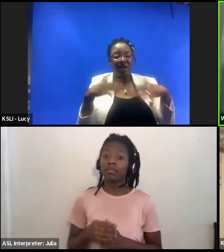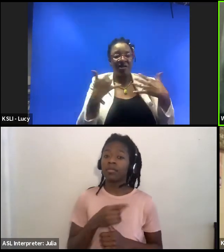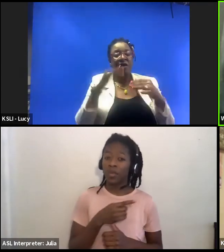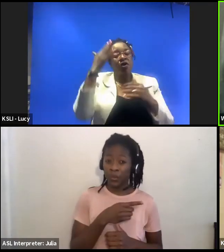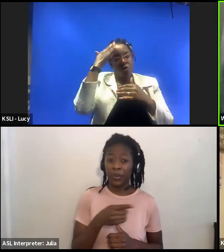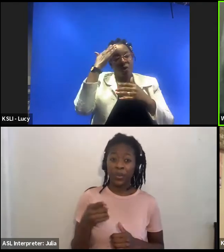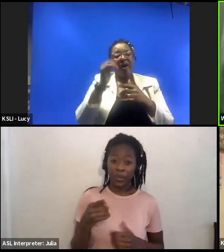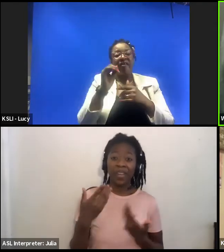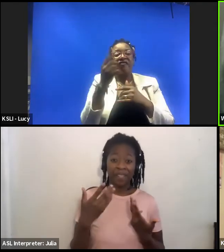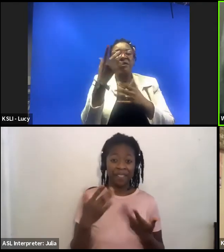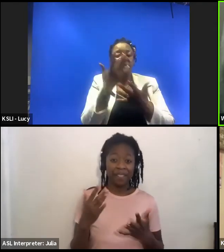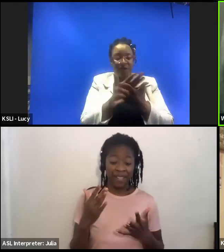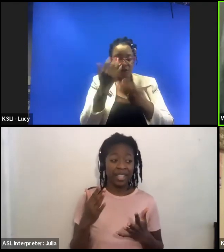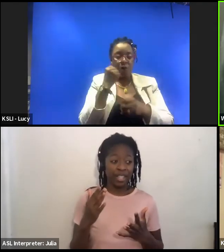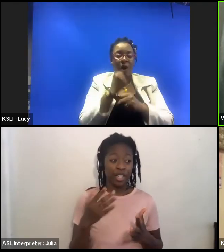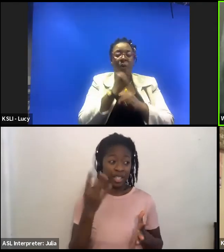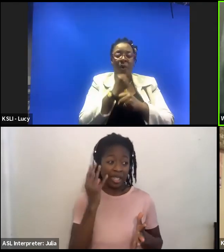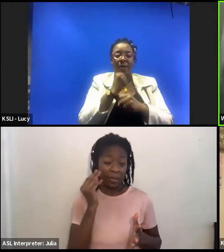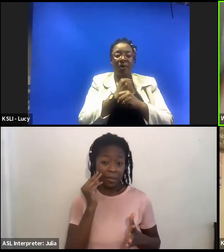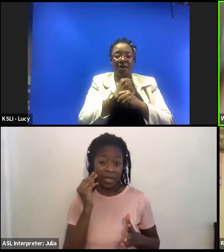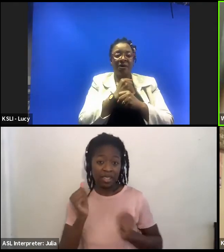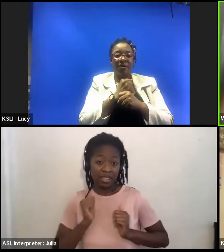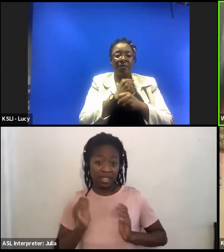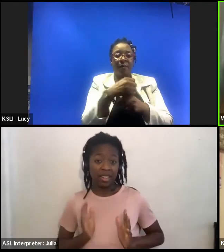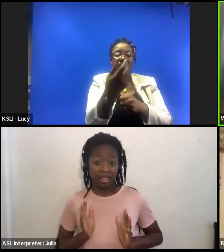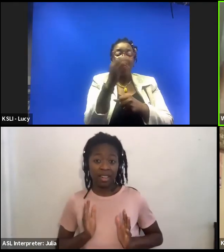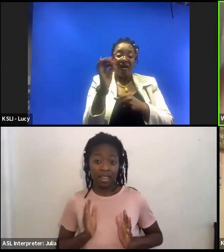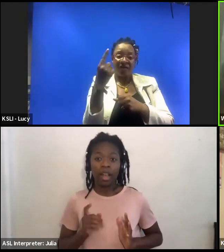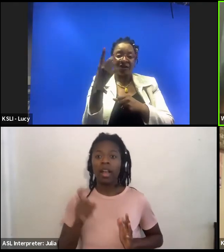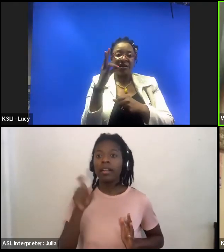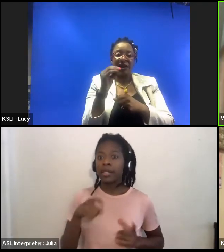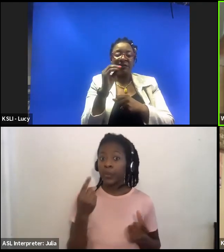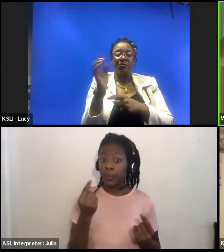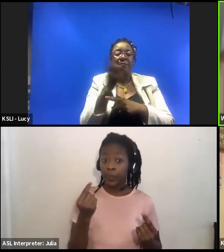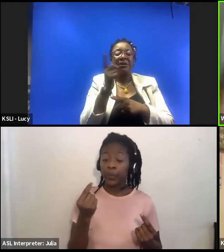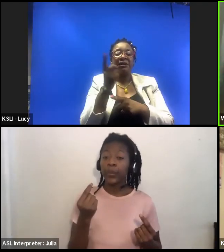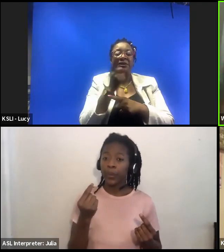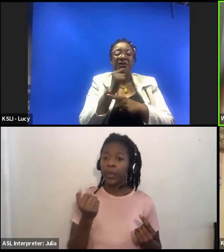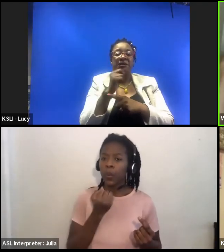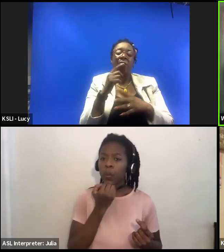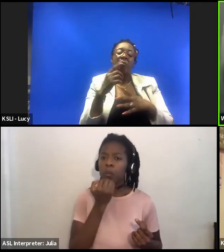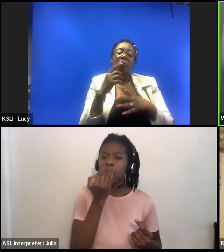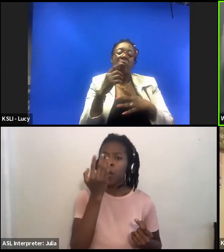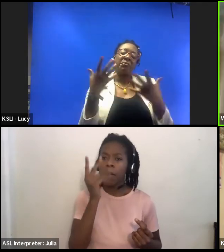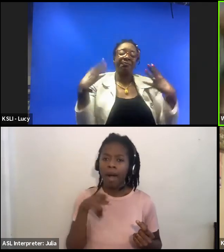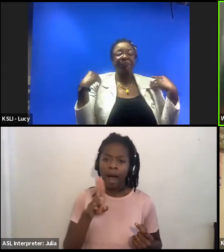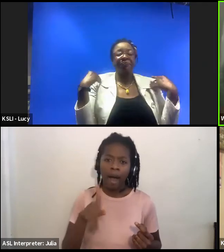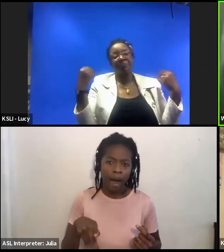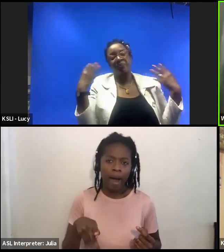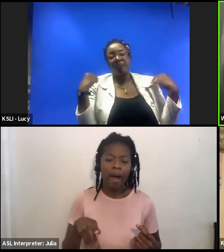Like the first 30 minutes of warmup just usually helps us like leave things behind